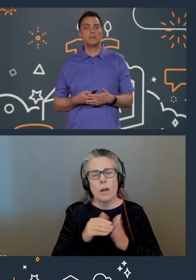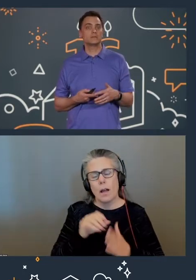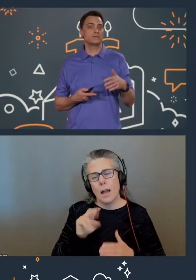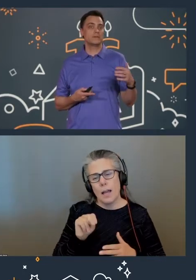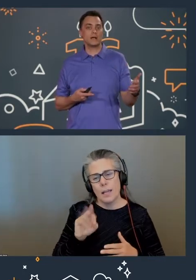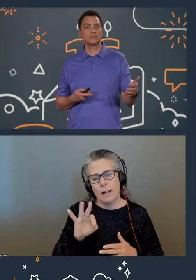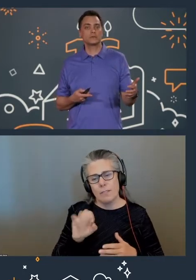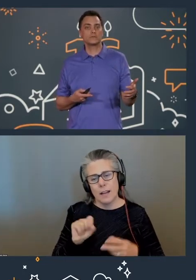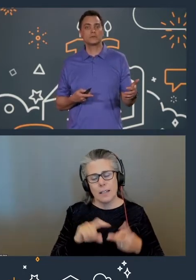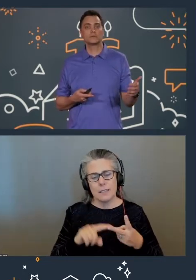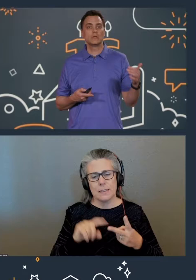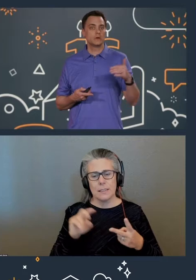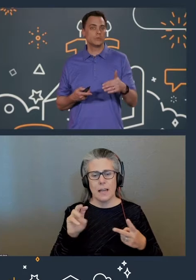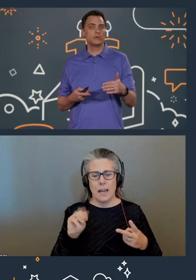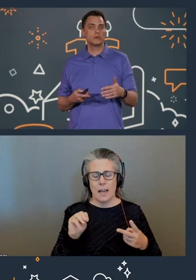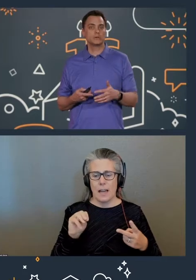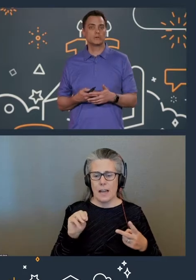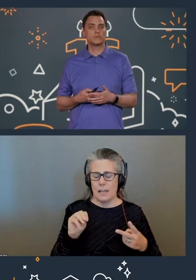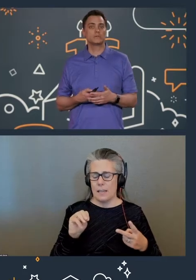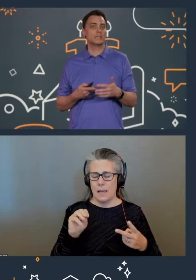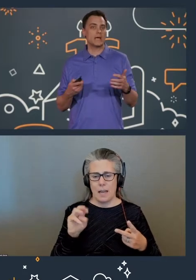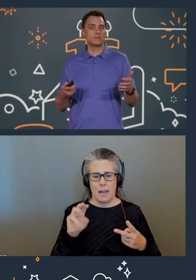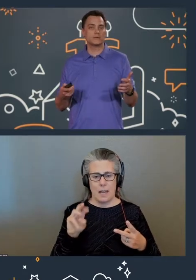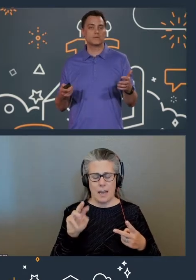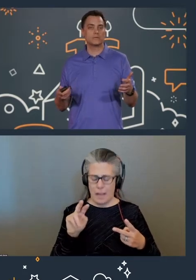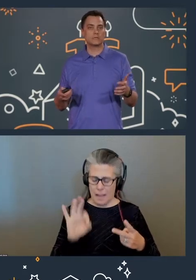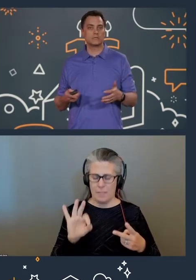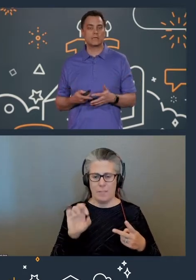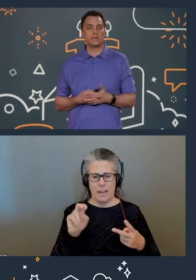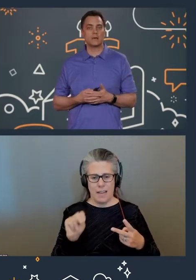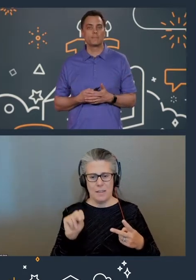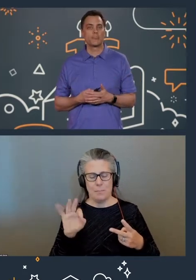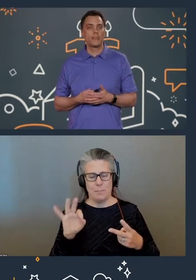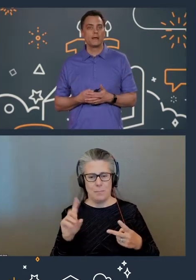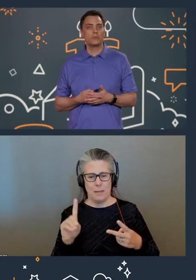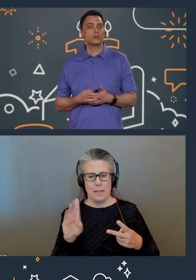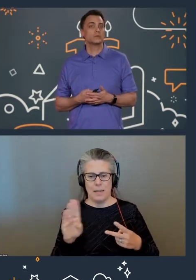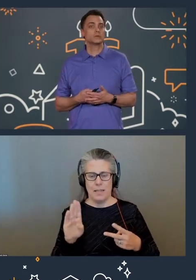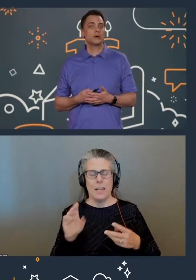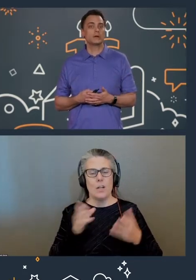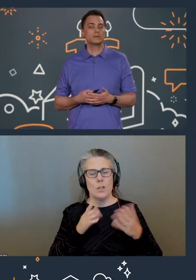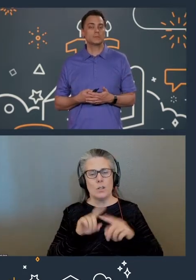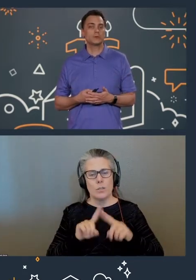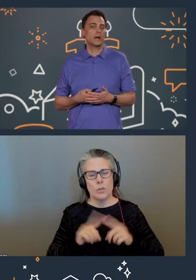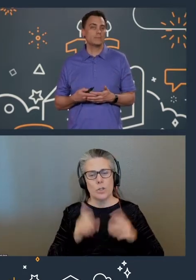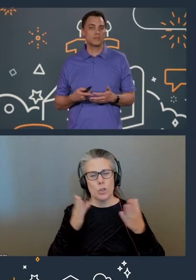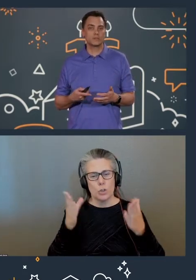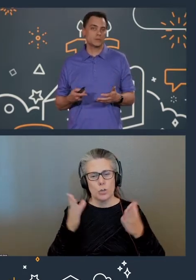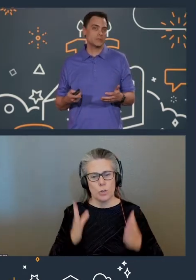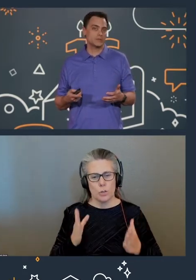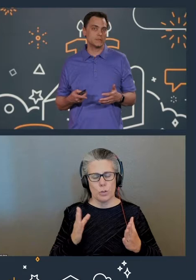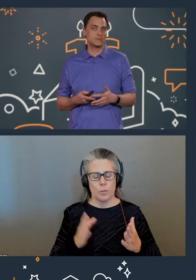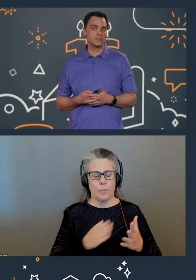These are file servers, Windows servers, NAS servers, things like that. We also support object storage systems